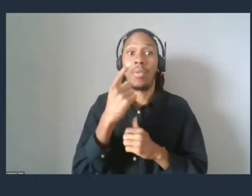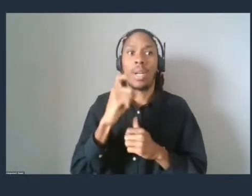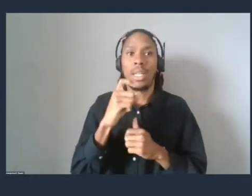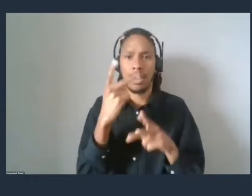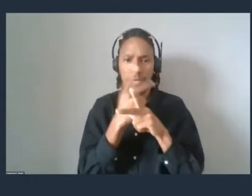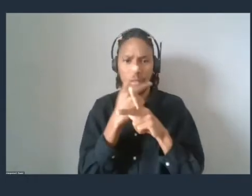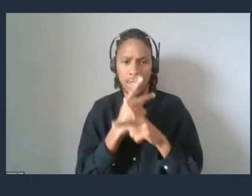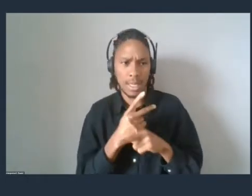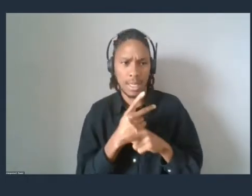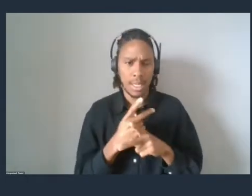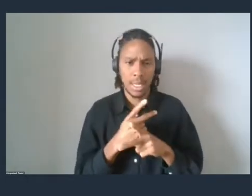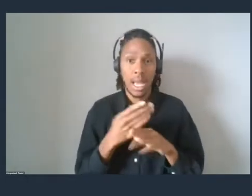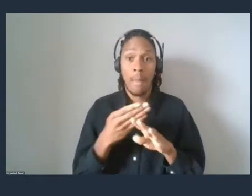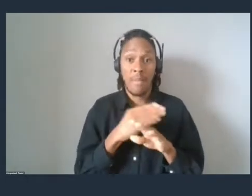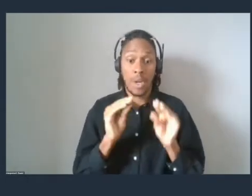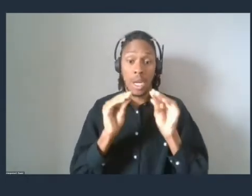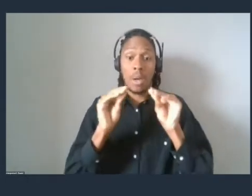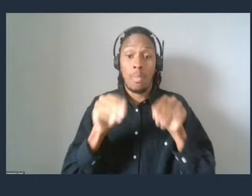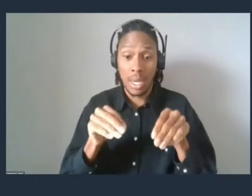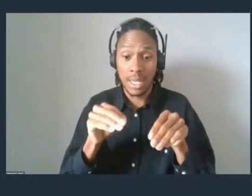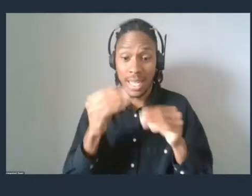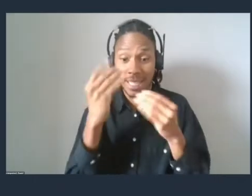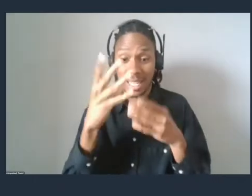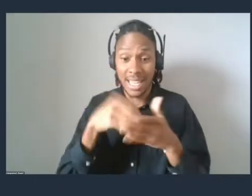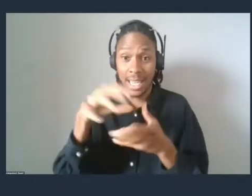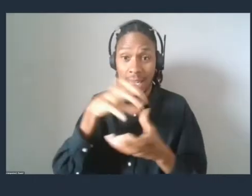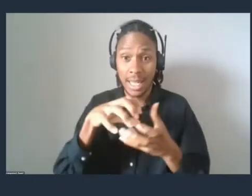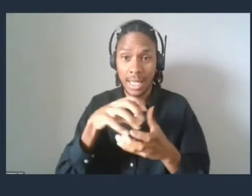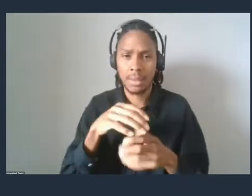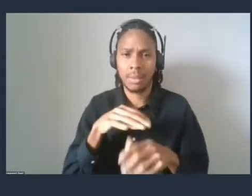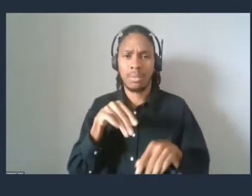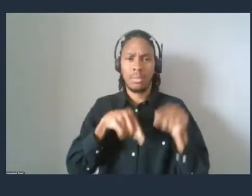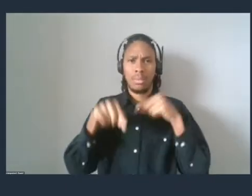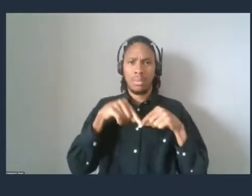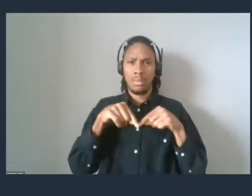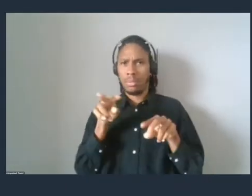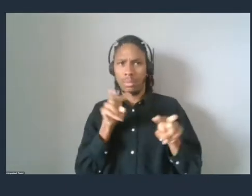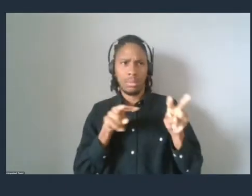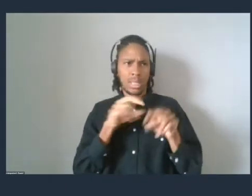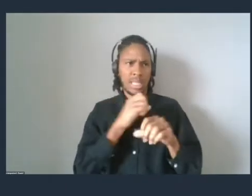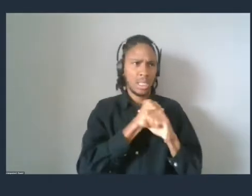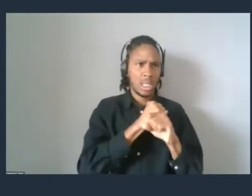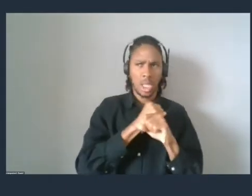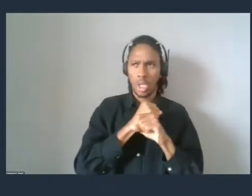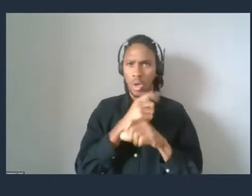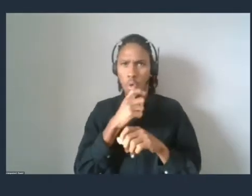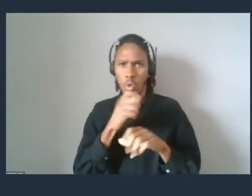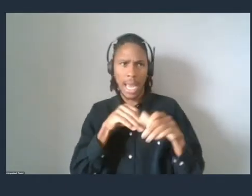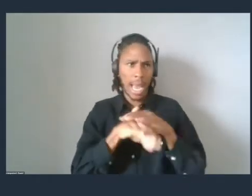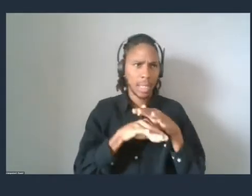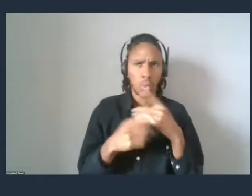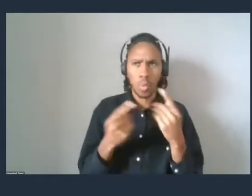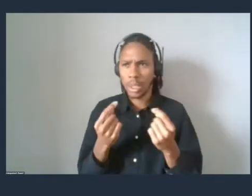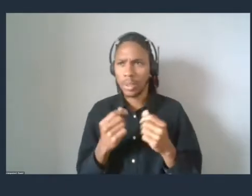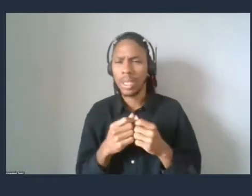Before you put data into the cloud, is it secure? Who can access it? What can they do with it? Can we recap and dive a little bit deeper